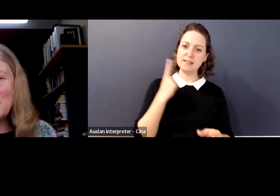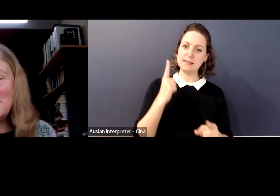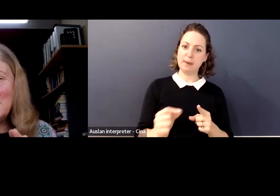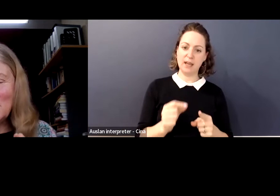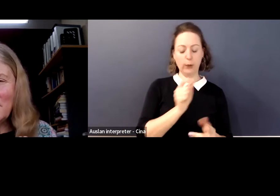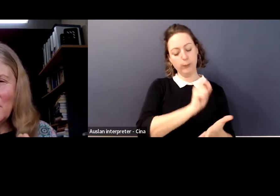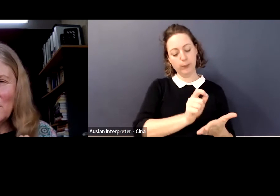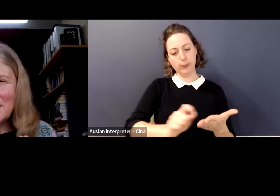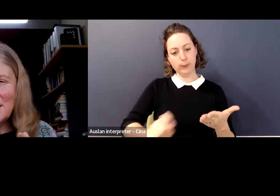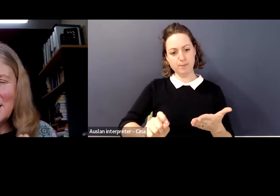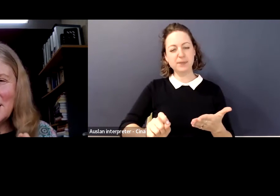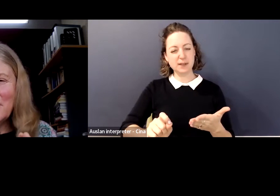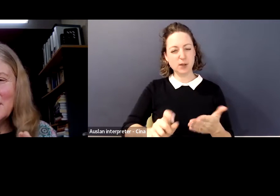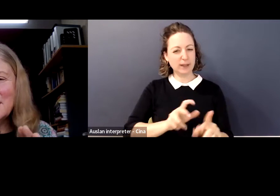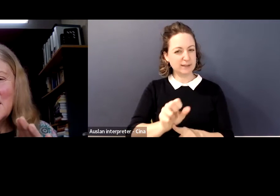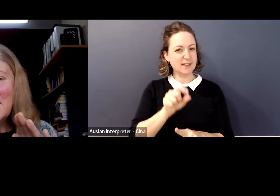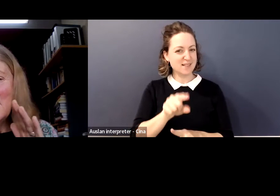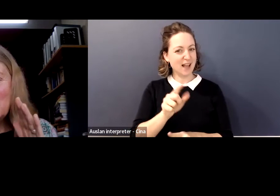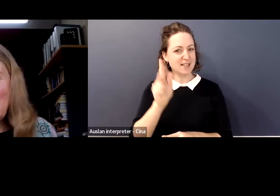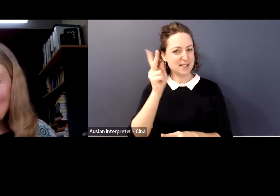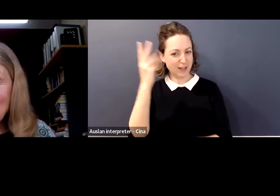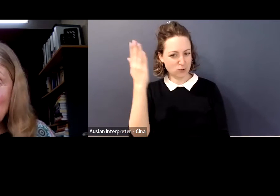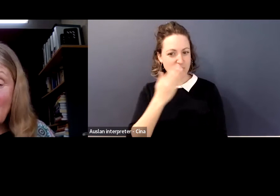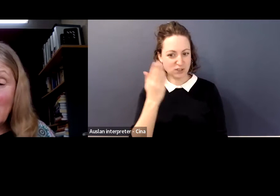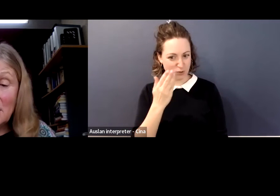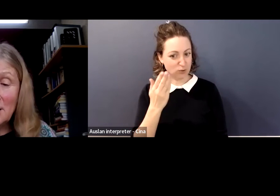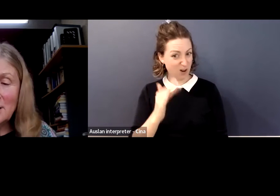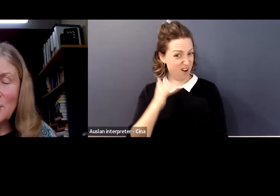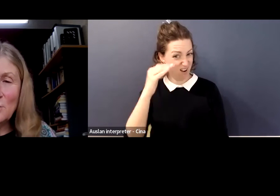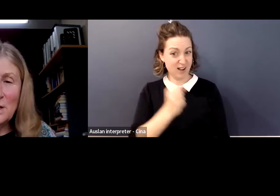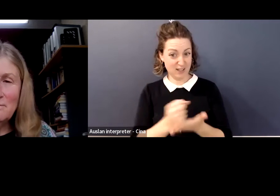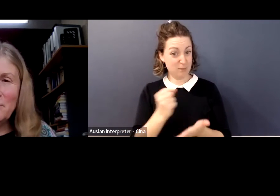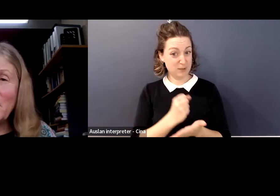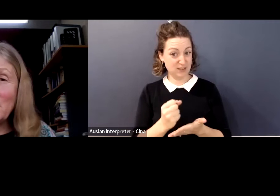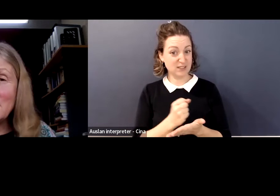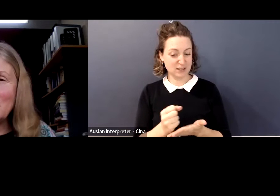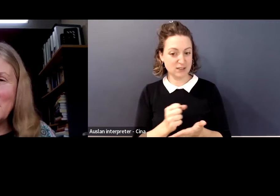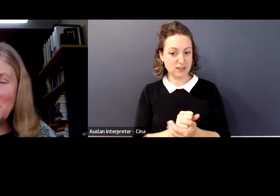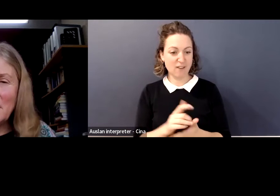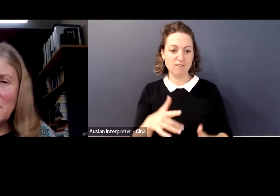presenting with difficulties in these areas, and it's highly likely that it would be very similar